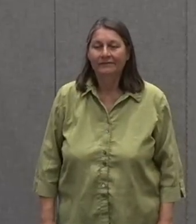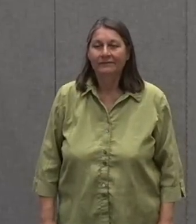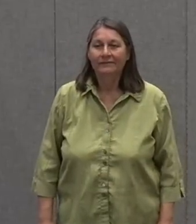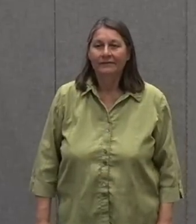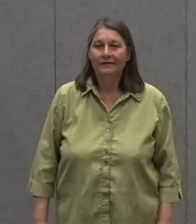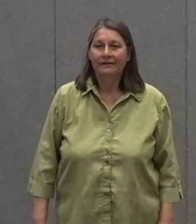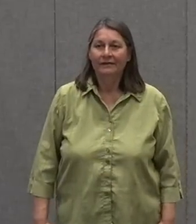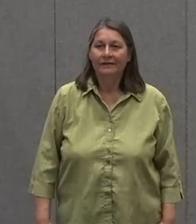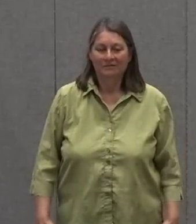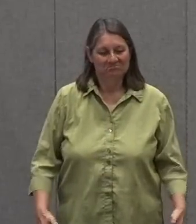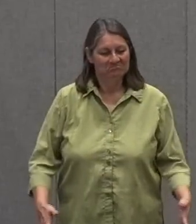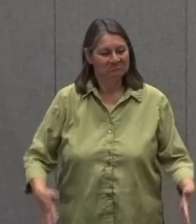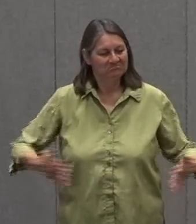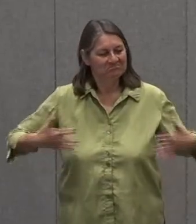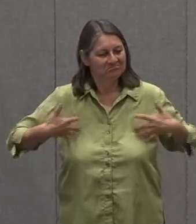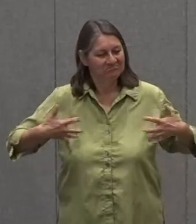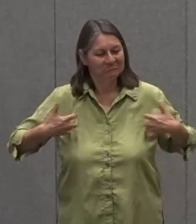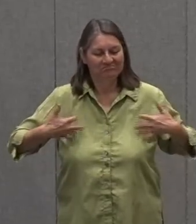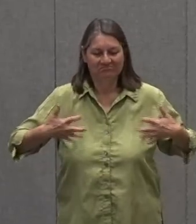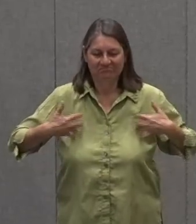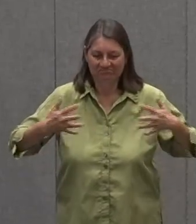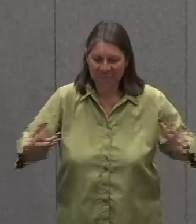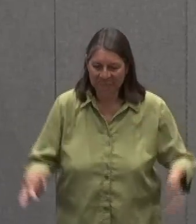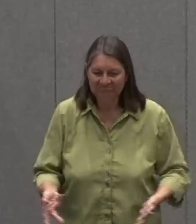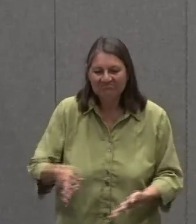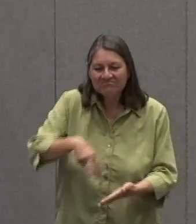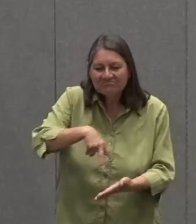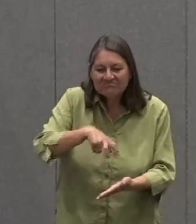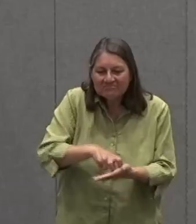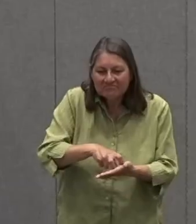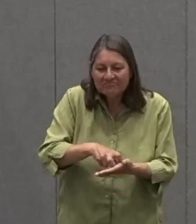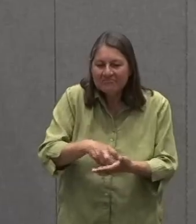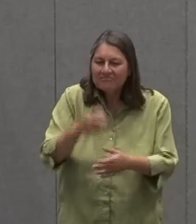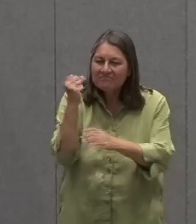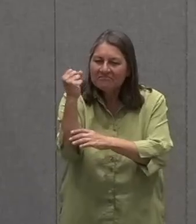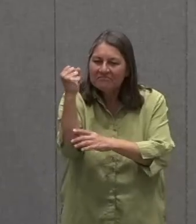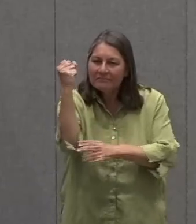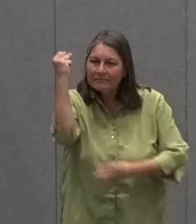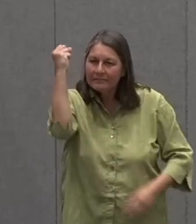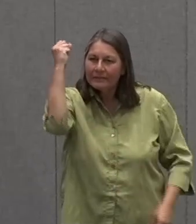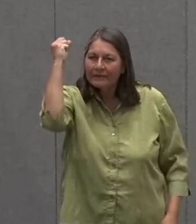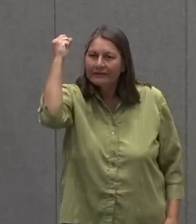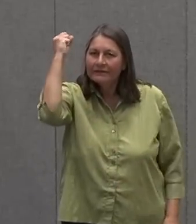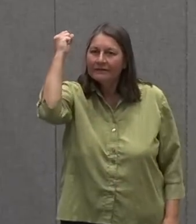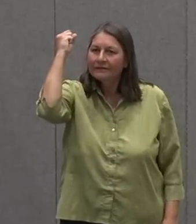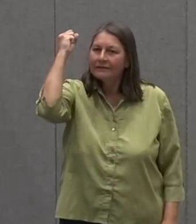The chimpanzee rose up on his hind legs and held the spear in one hand, just like a man.